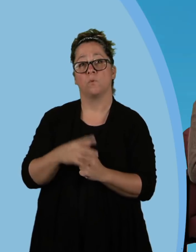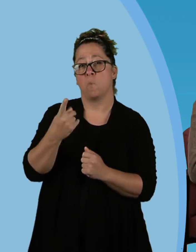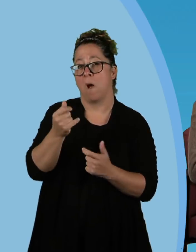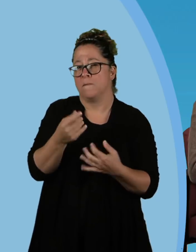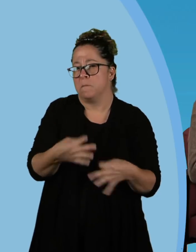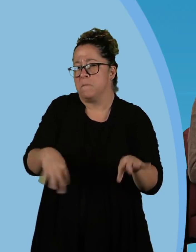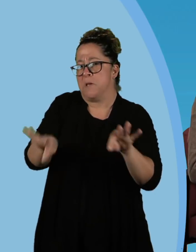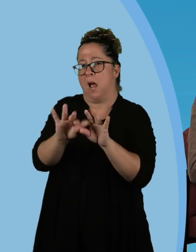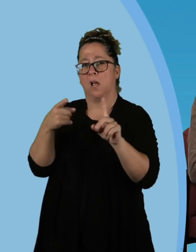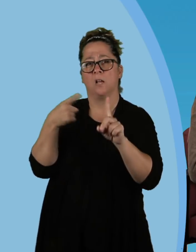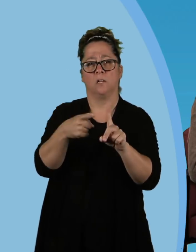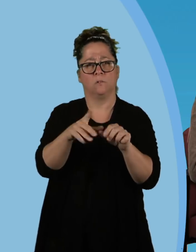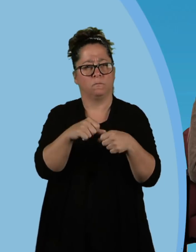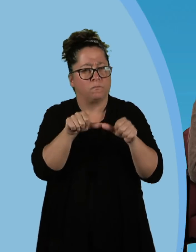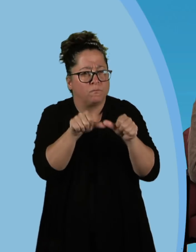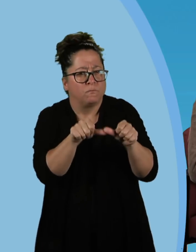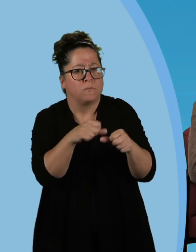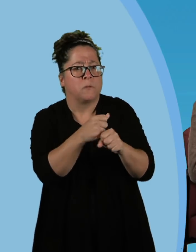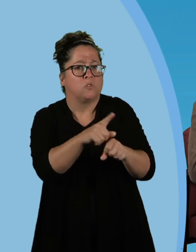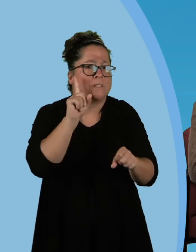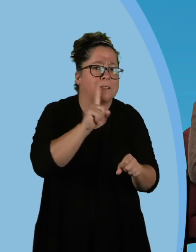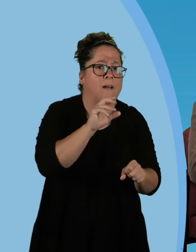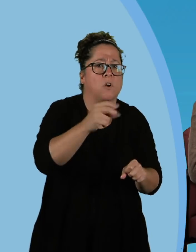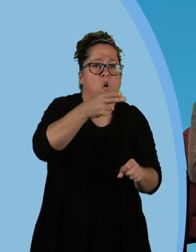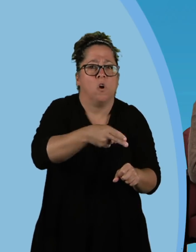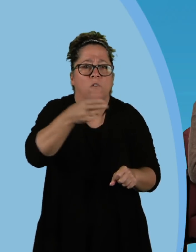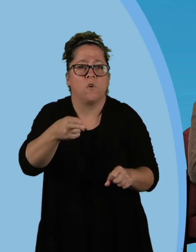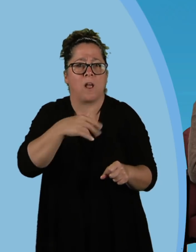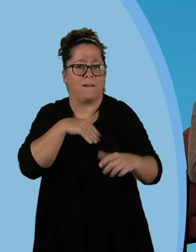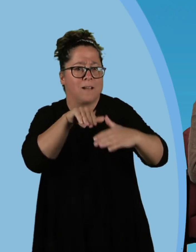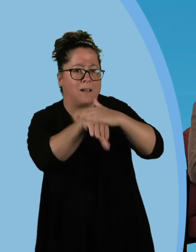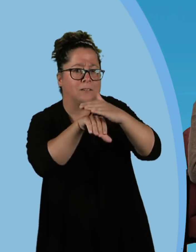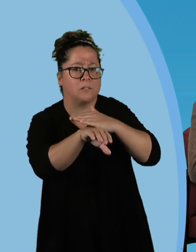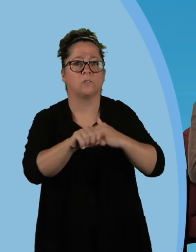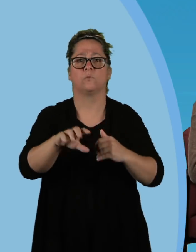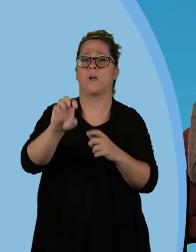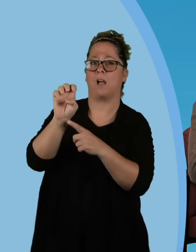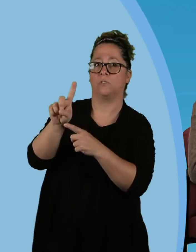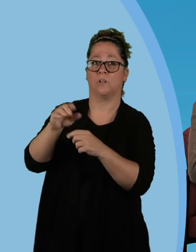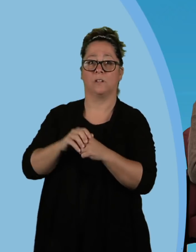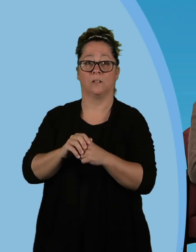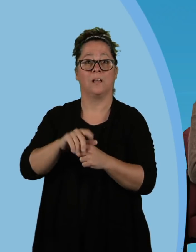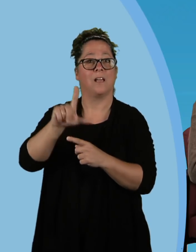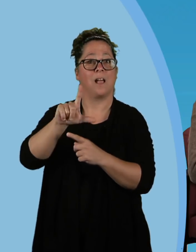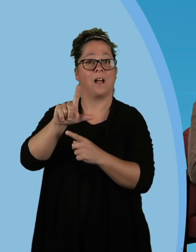So we all know about IDEA '04, the Individuals with Disabilities Education Act,